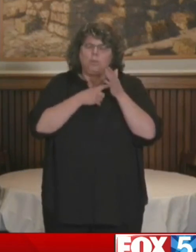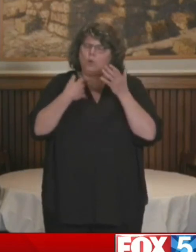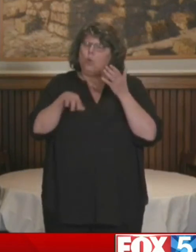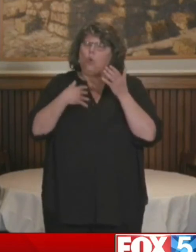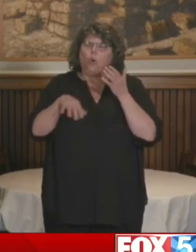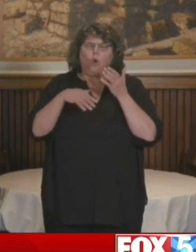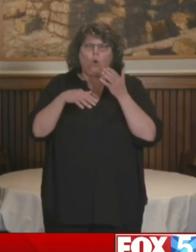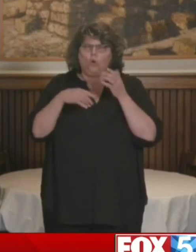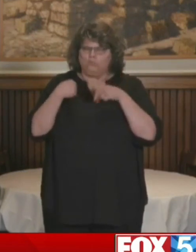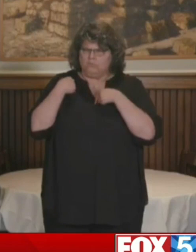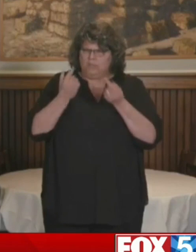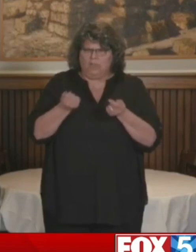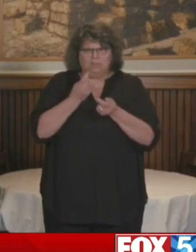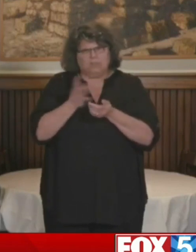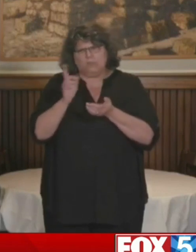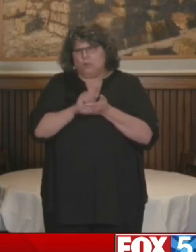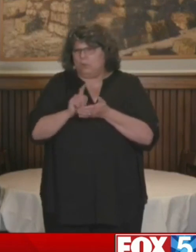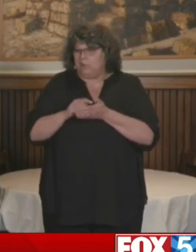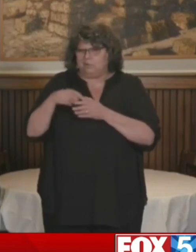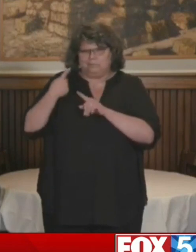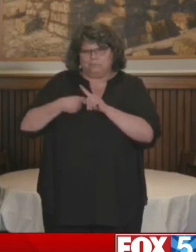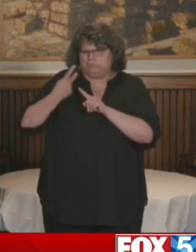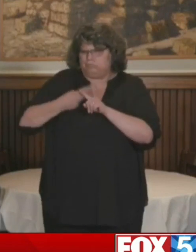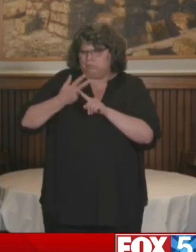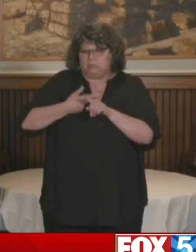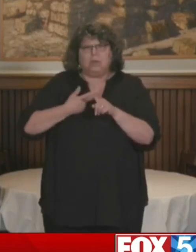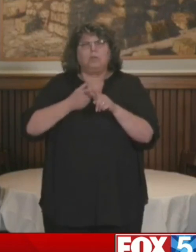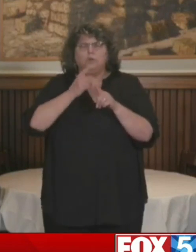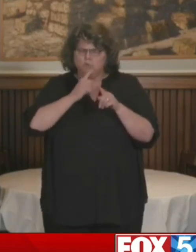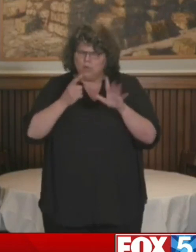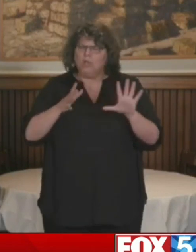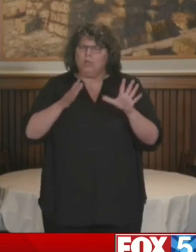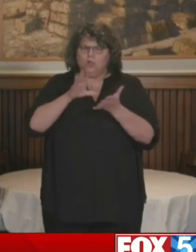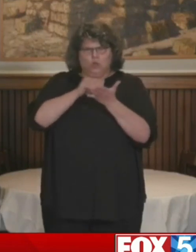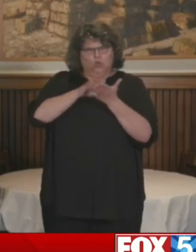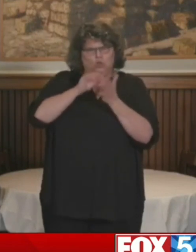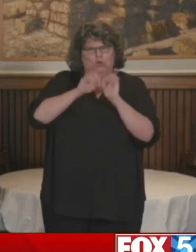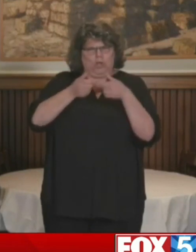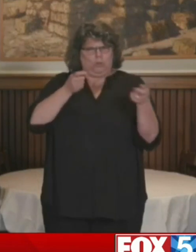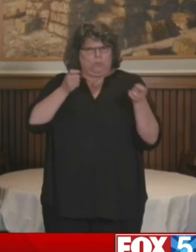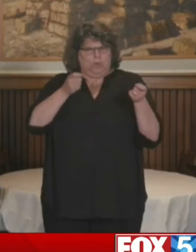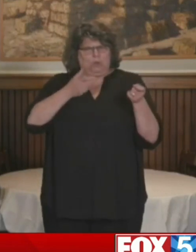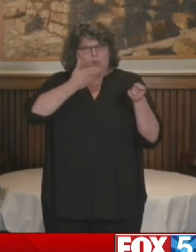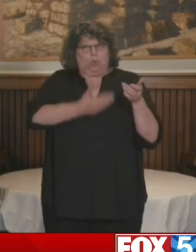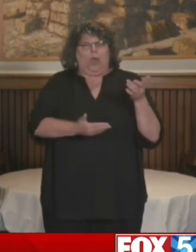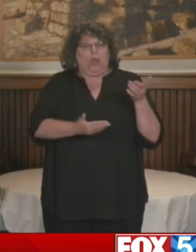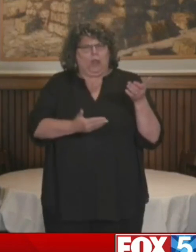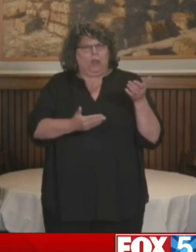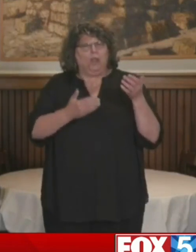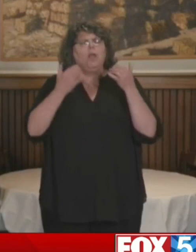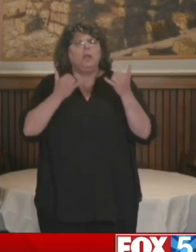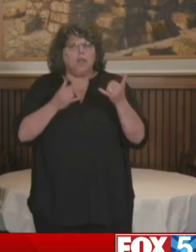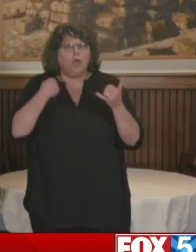GROWING NUMBER OF INDIVIDUALS WHO NEED CARE FOR COVID-19 THAT REQUIREMENT WE DID A GREAT JOB OVER THE LAST MANY